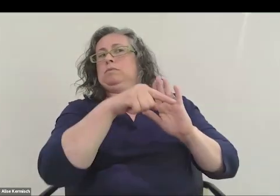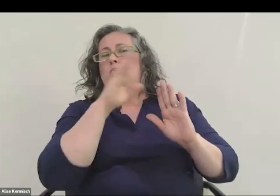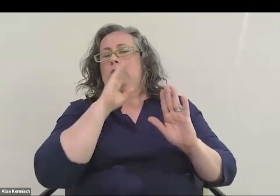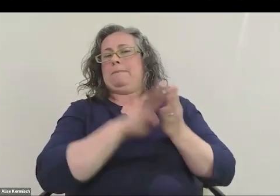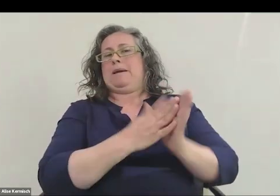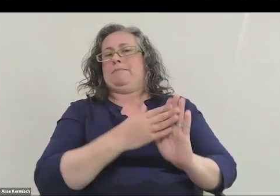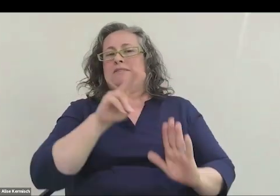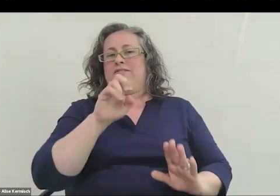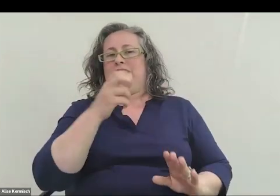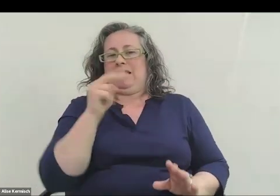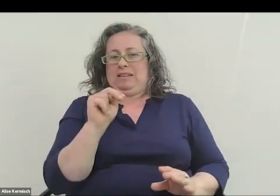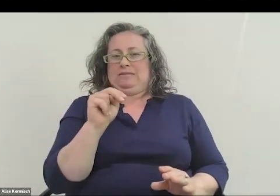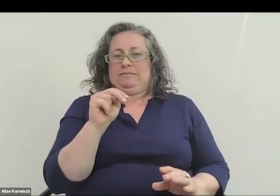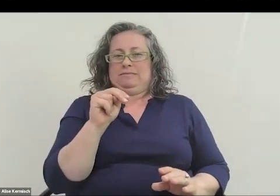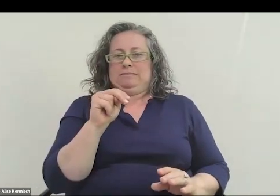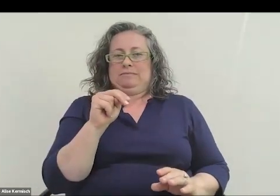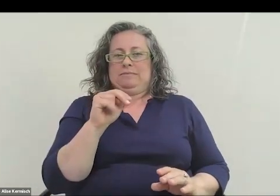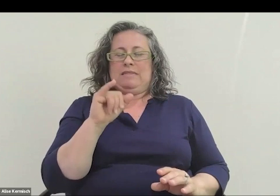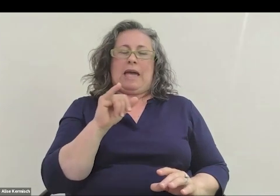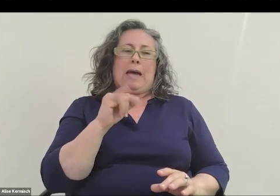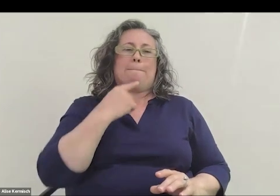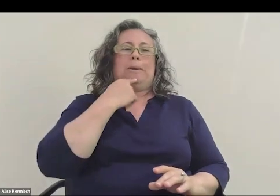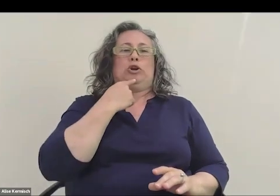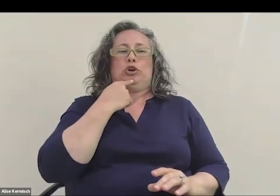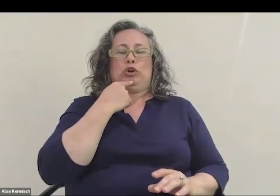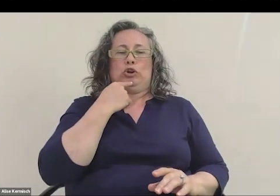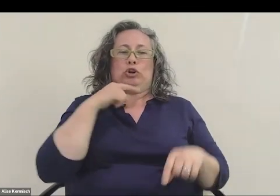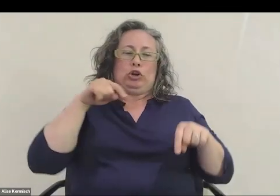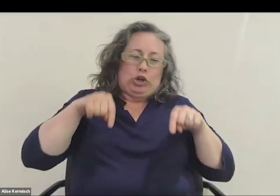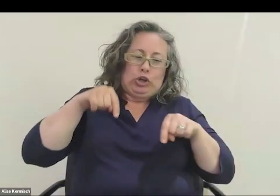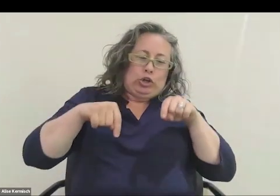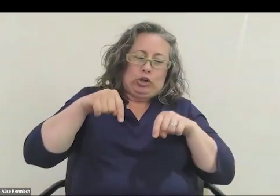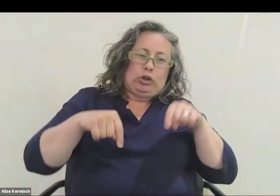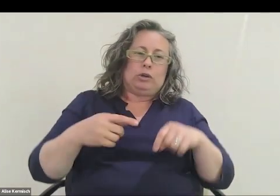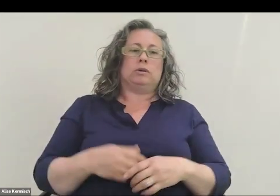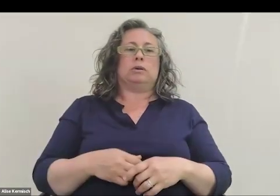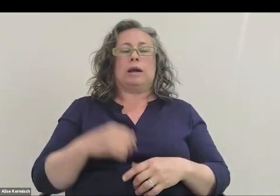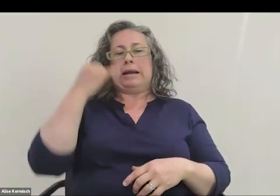This sort of a bitter cripple idea also means that people